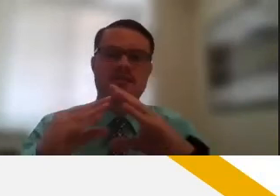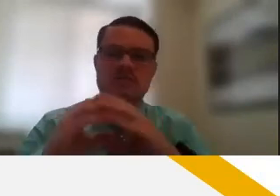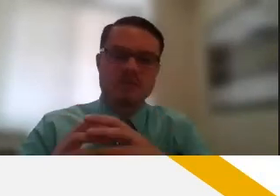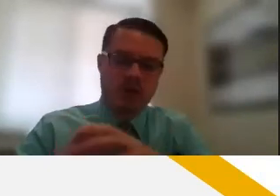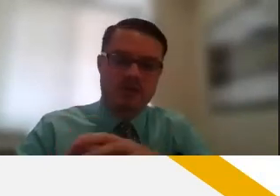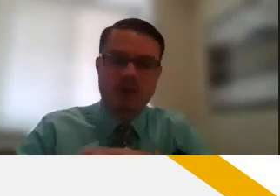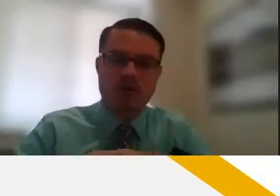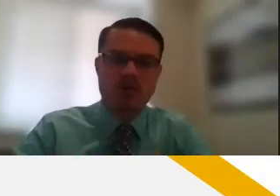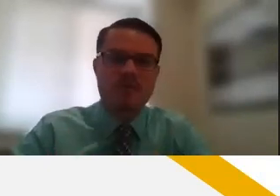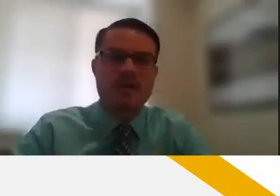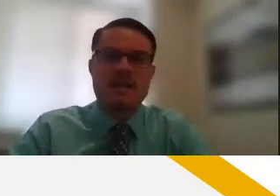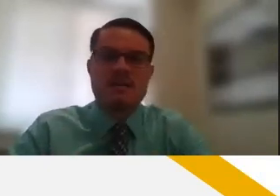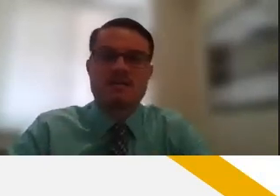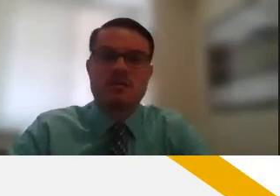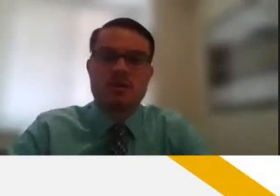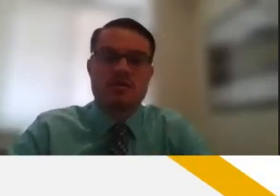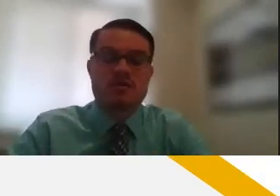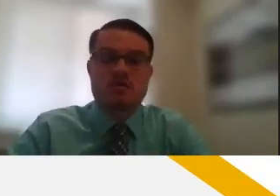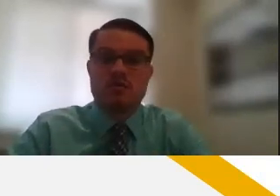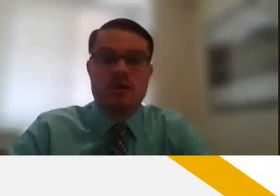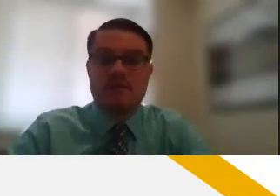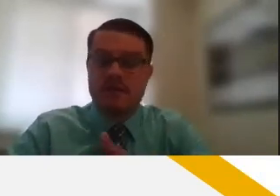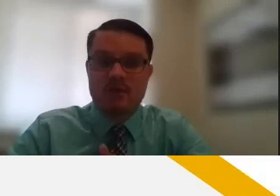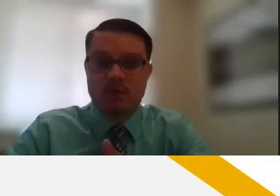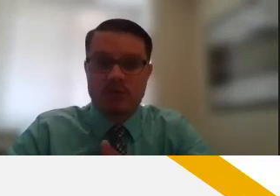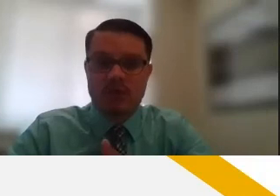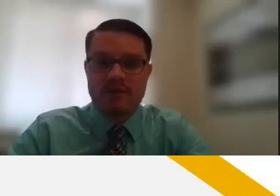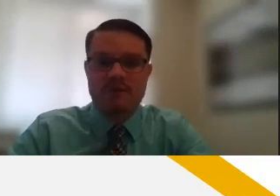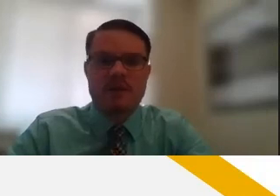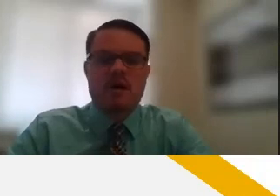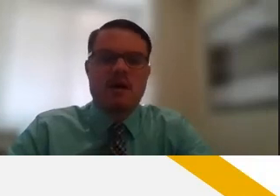The next a smaller group is students who have a 504 plan.